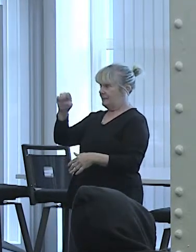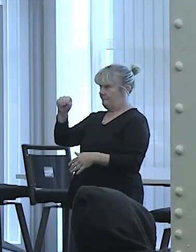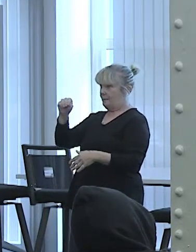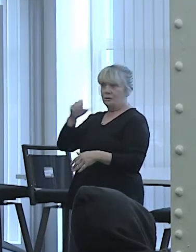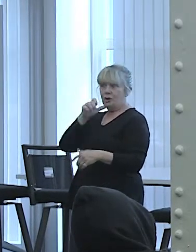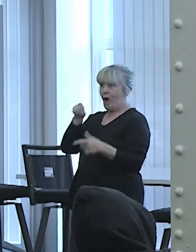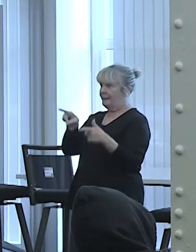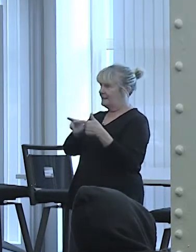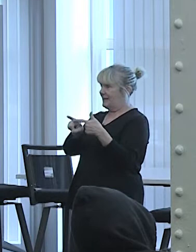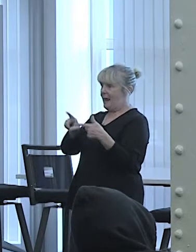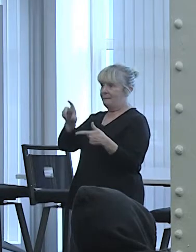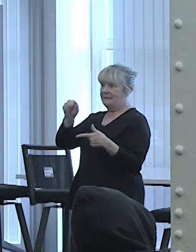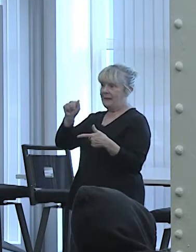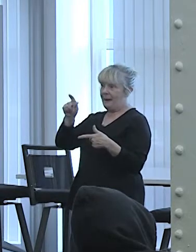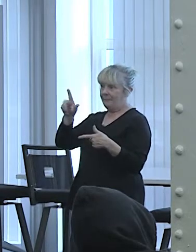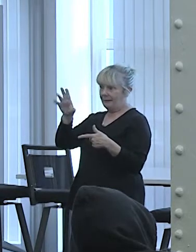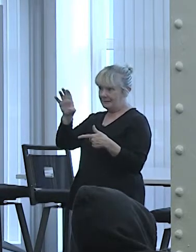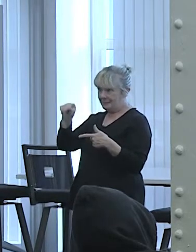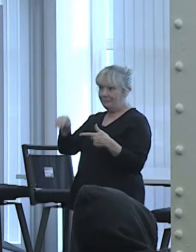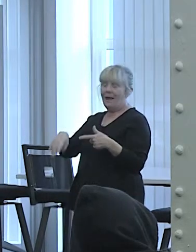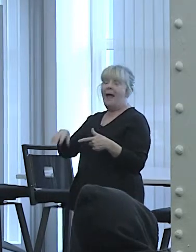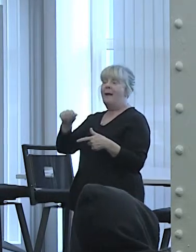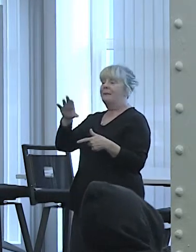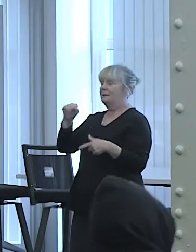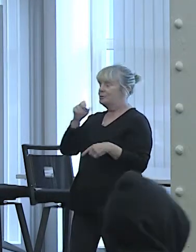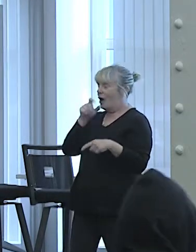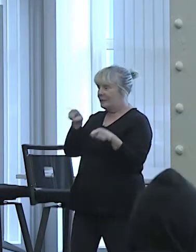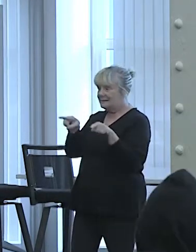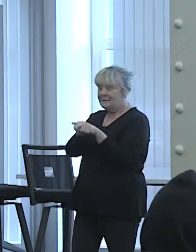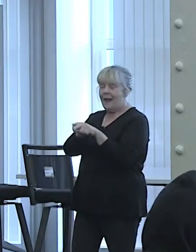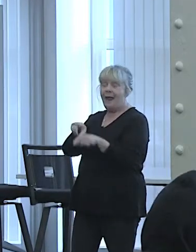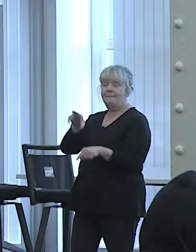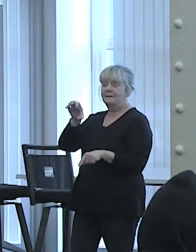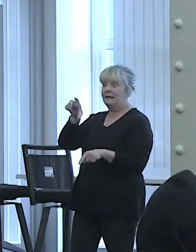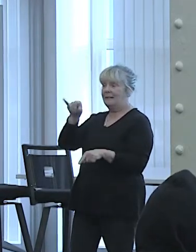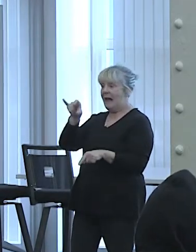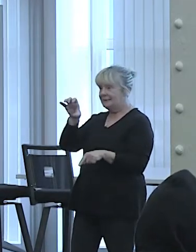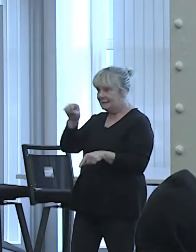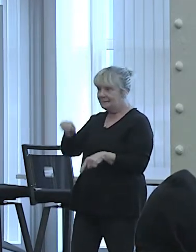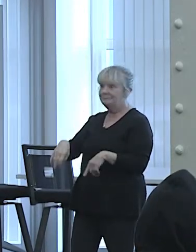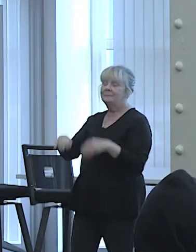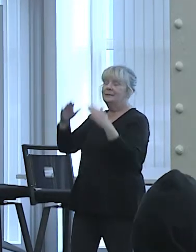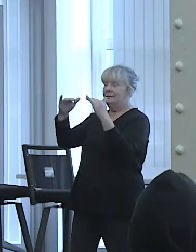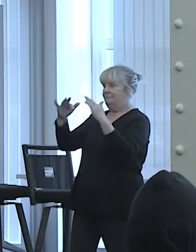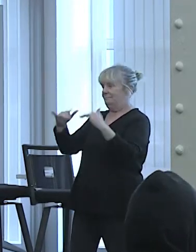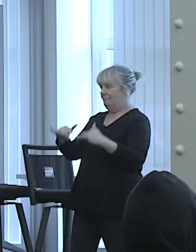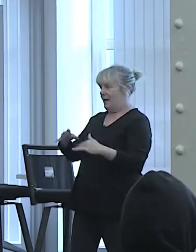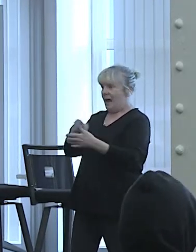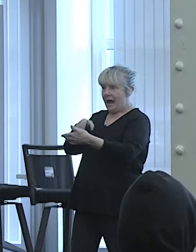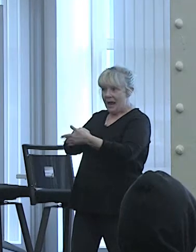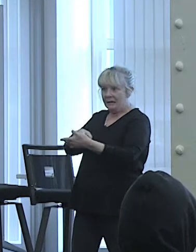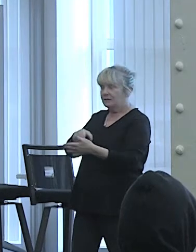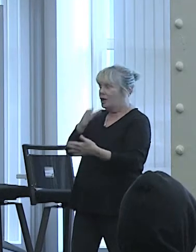Able-ism is not the same thing as class-ism. Class-ism is not the same thing as anti-transist. They're not identical.